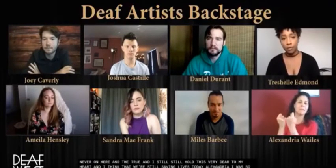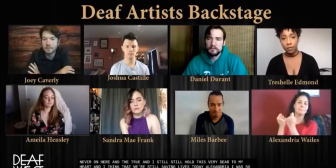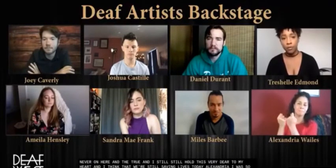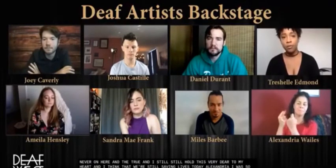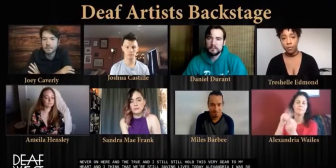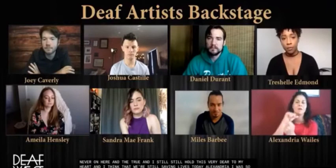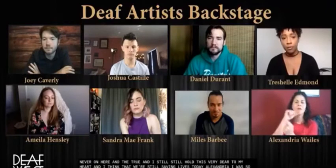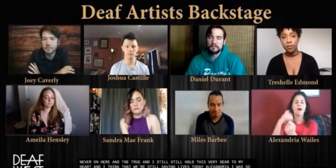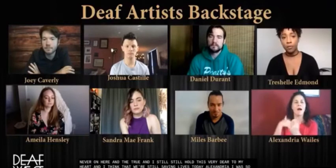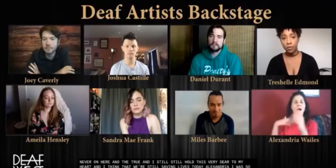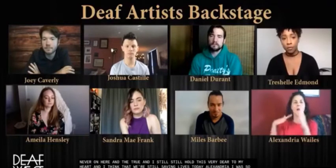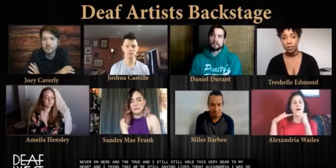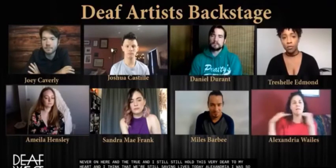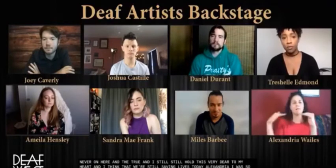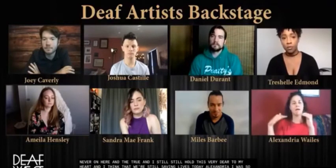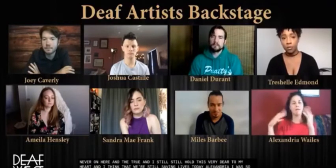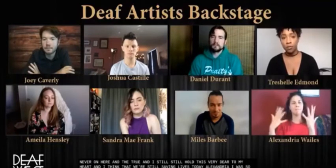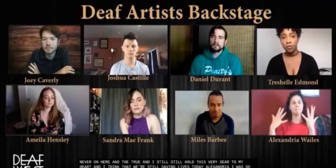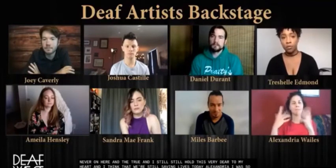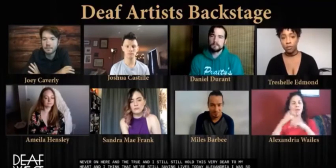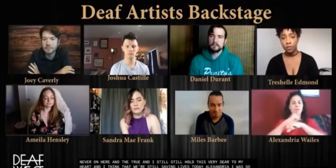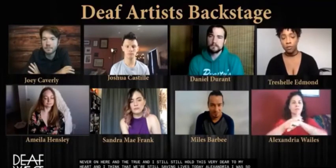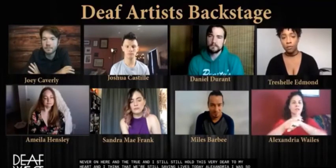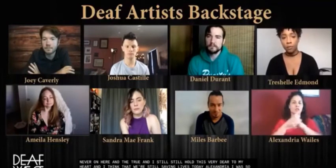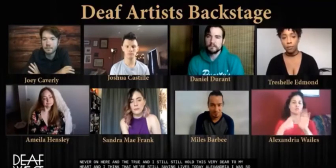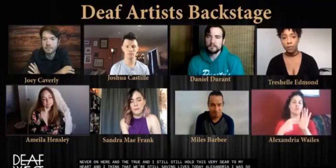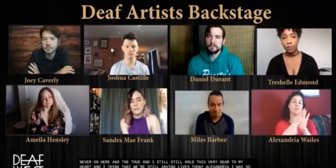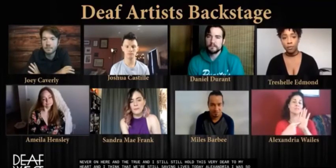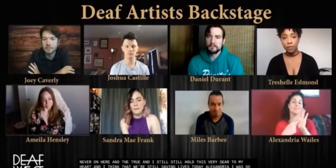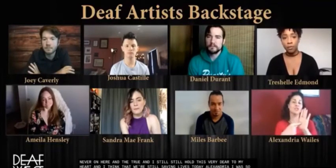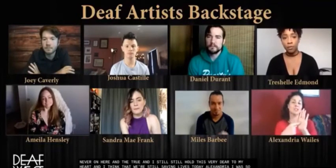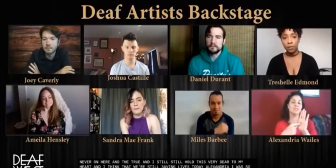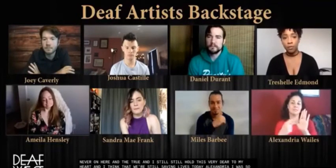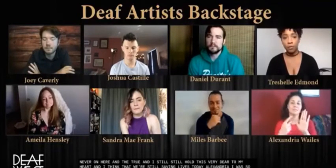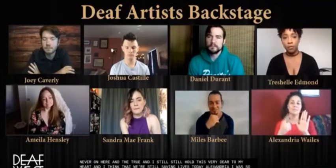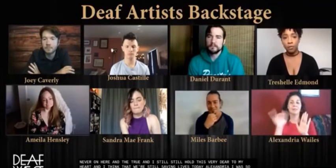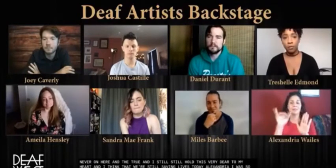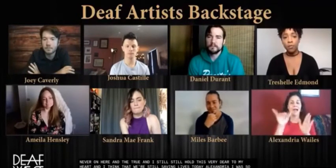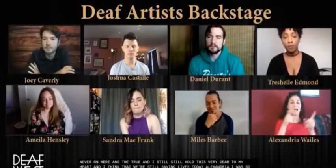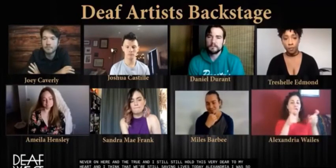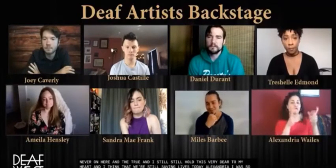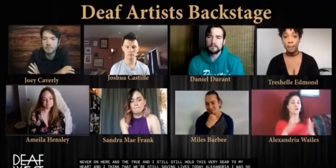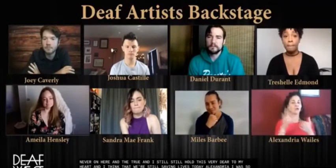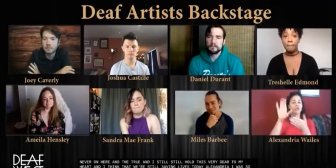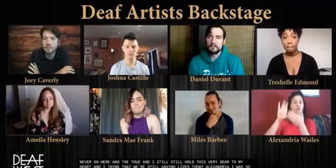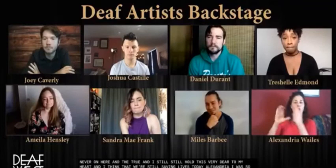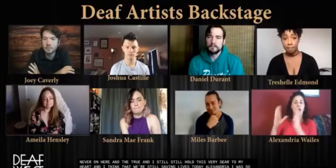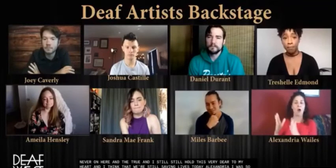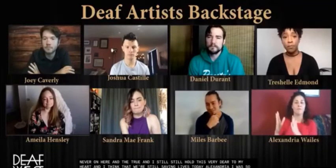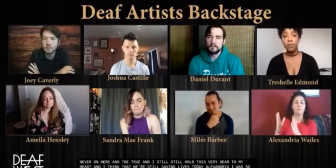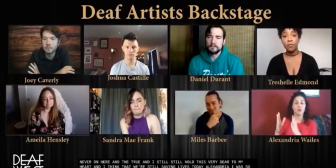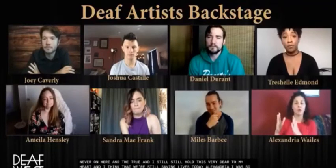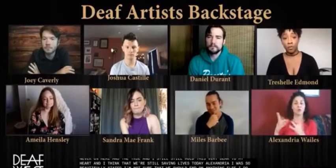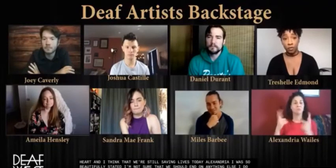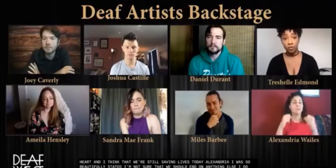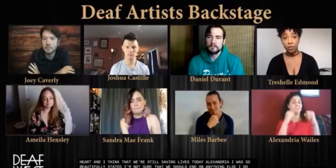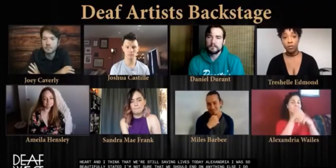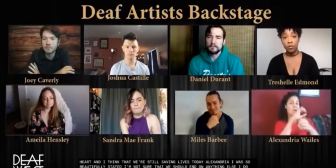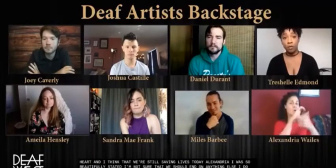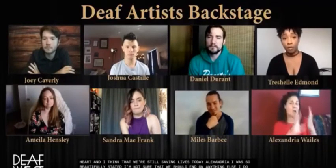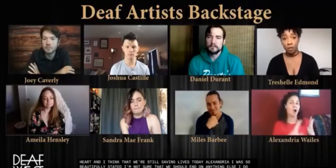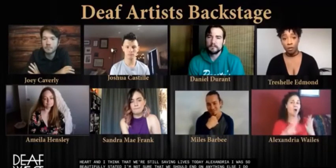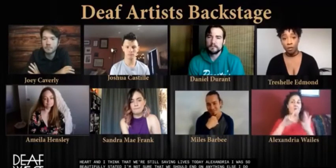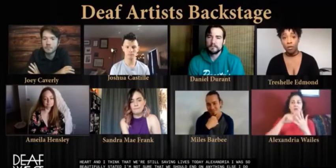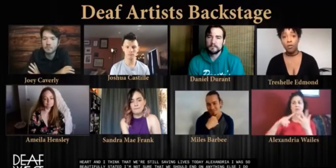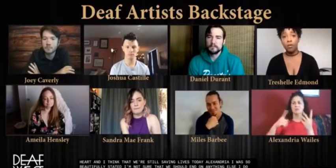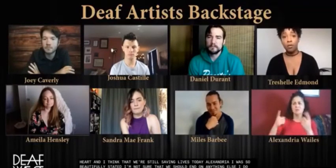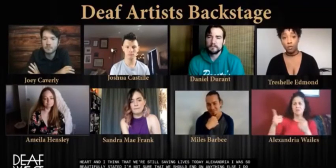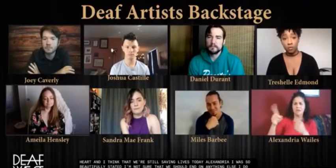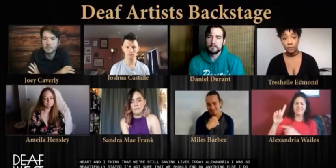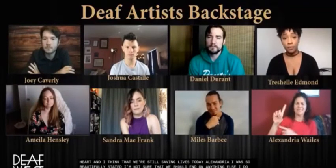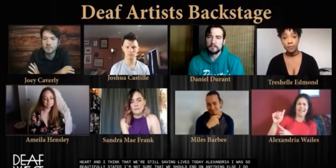Was that the ASL team really wanted to make sure that as the productor and choreographer.